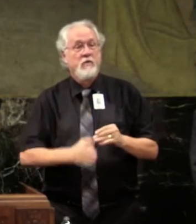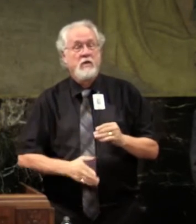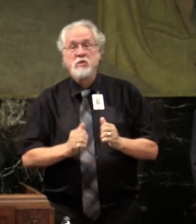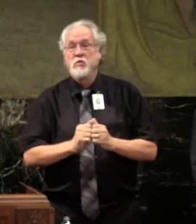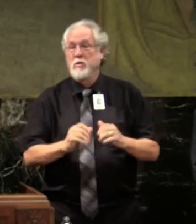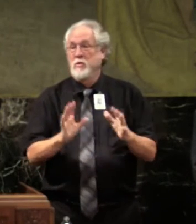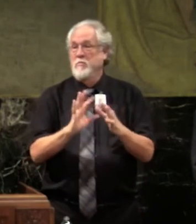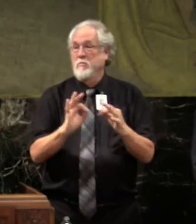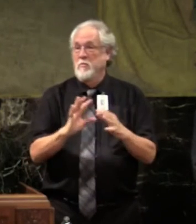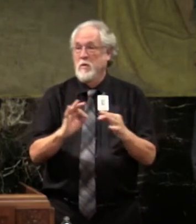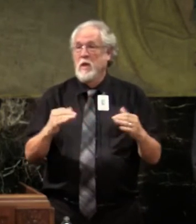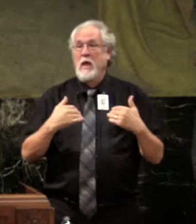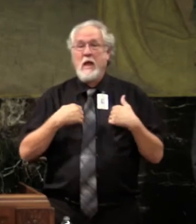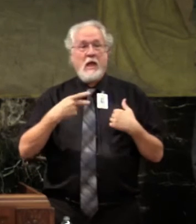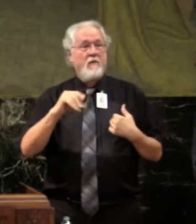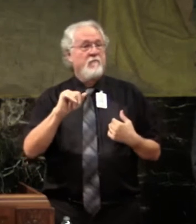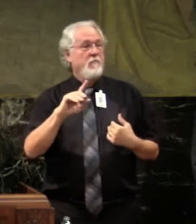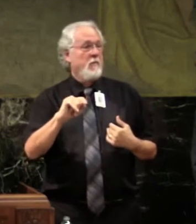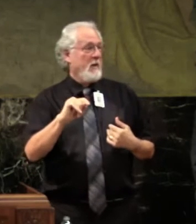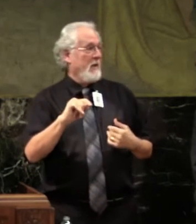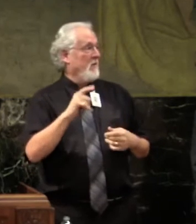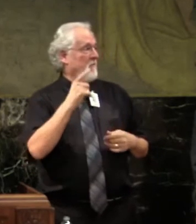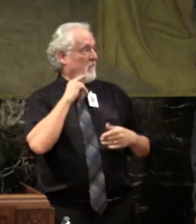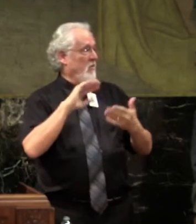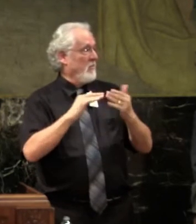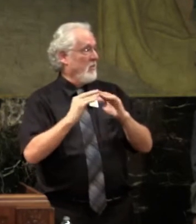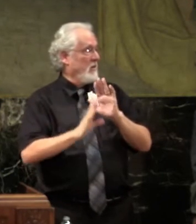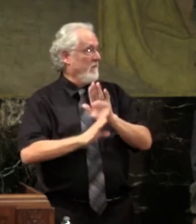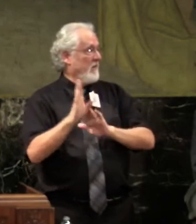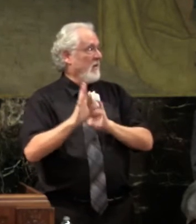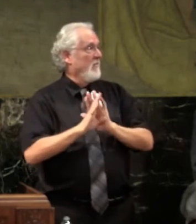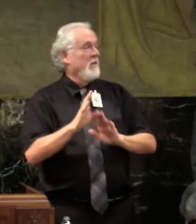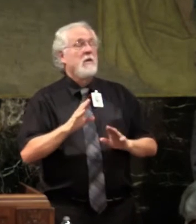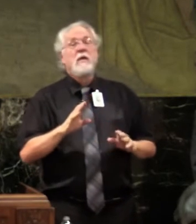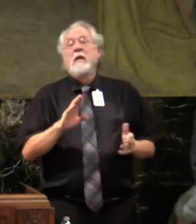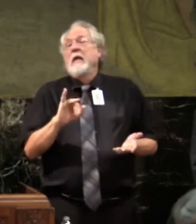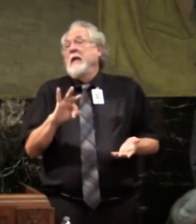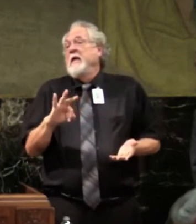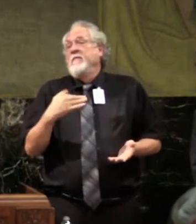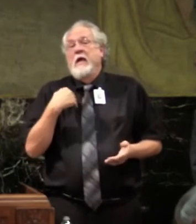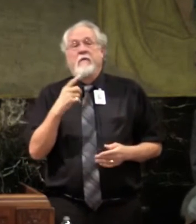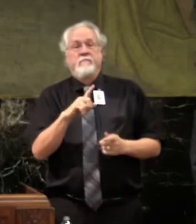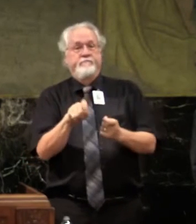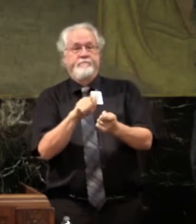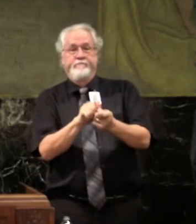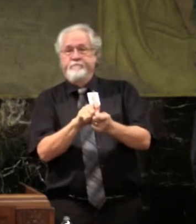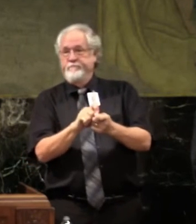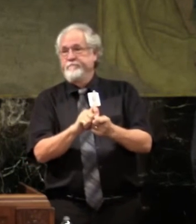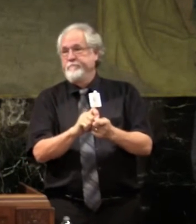have Pat Forbes who runs the opposite community development here in case you have any specific questions that might